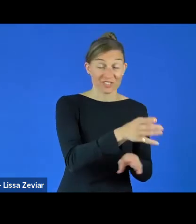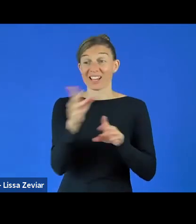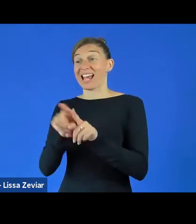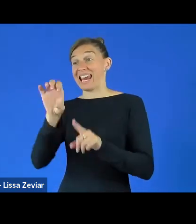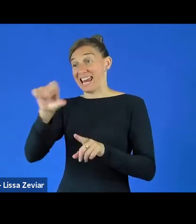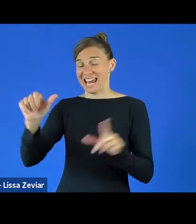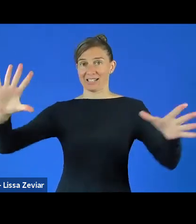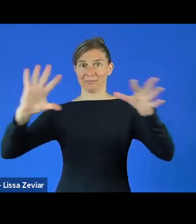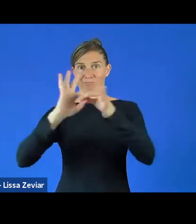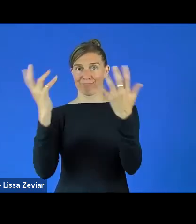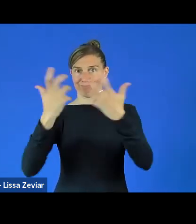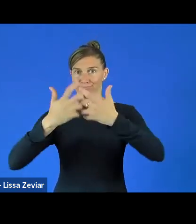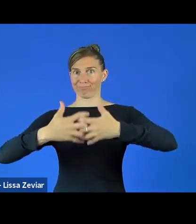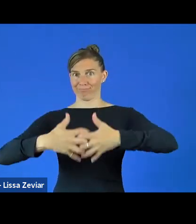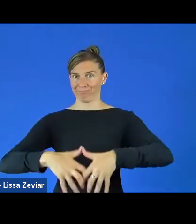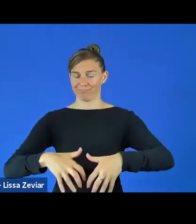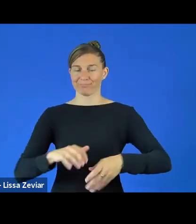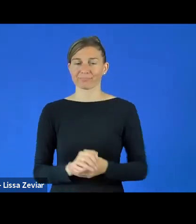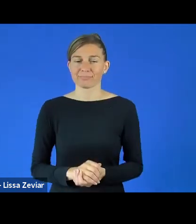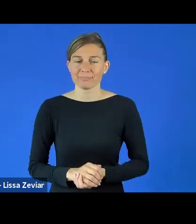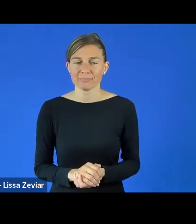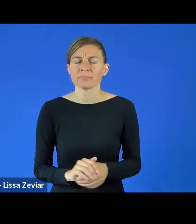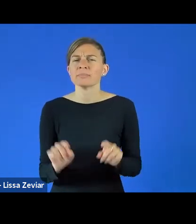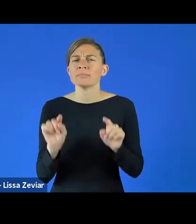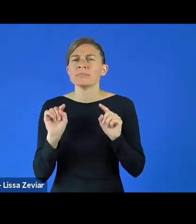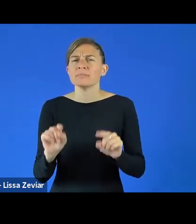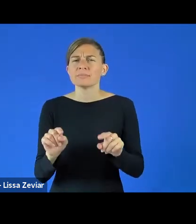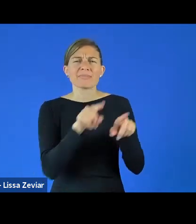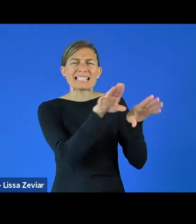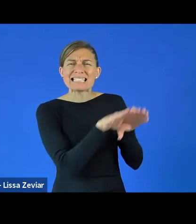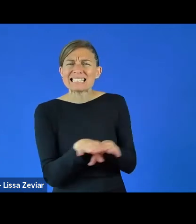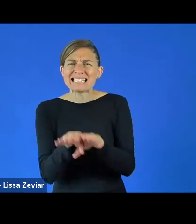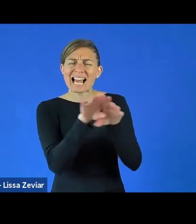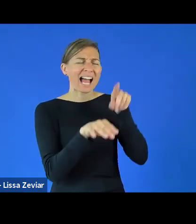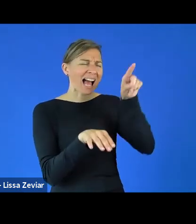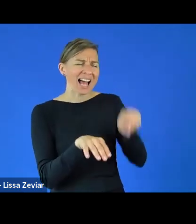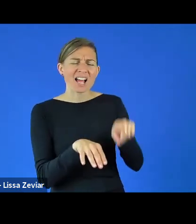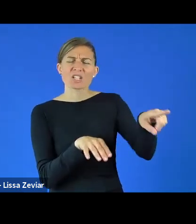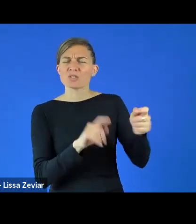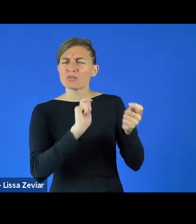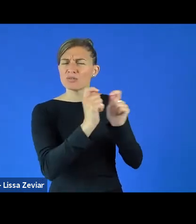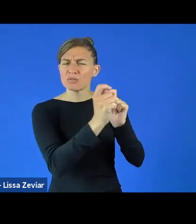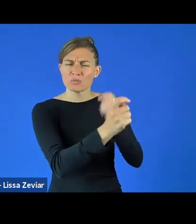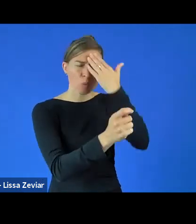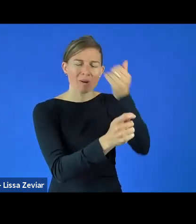Why are we revising these standards? Because the European Accessibility Act covers